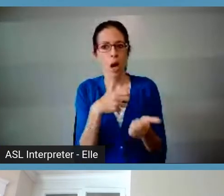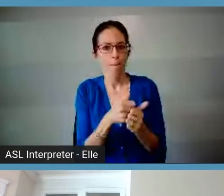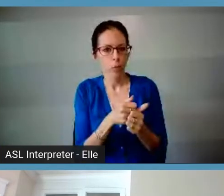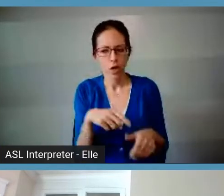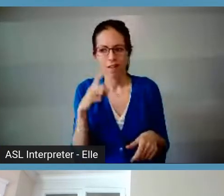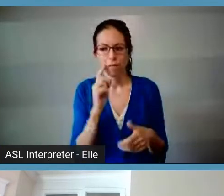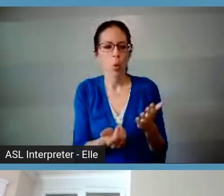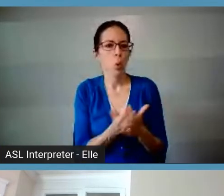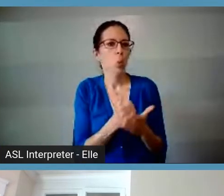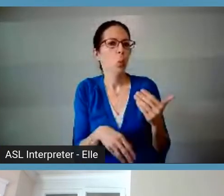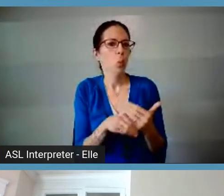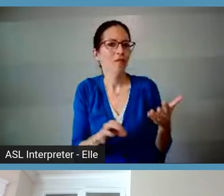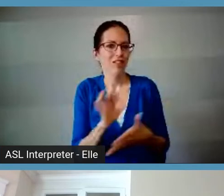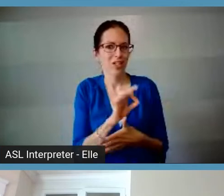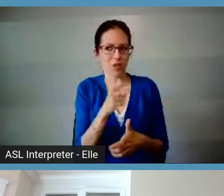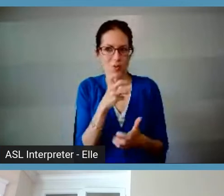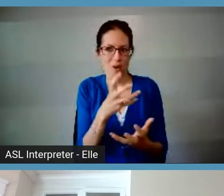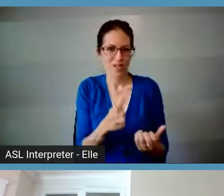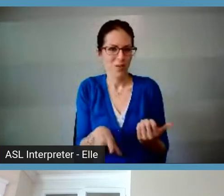jumping on that want?